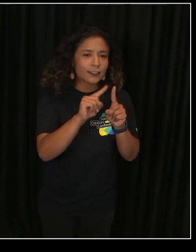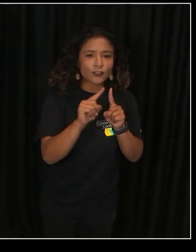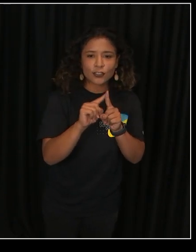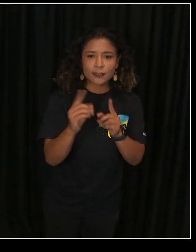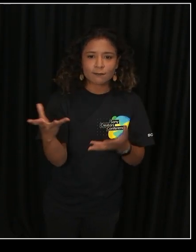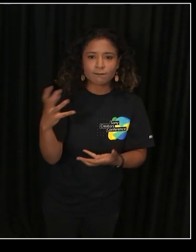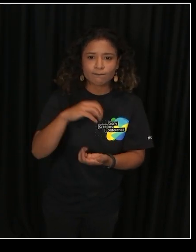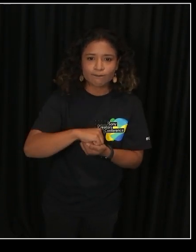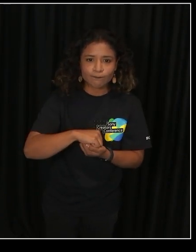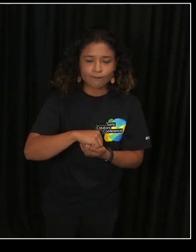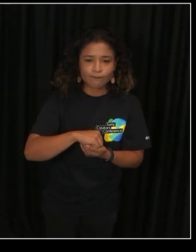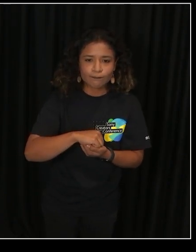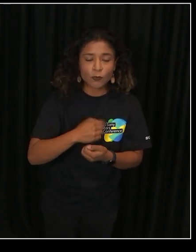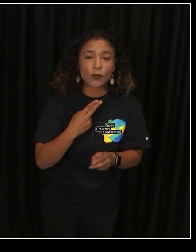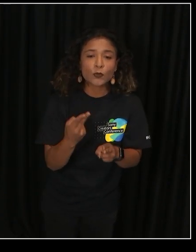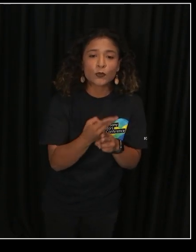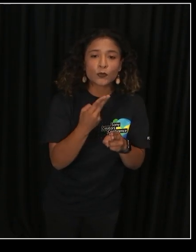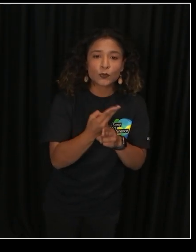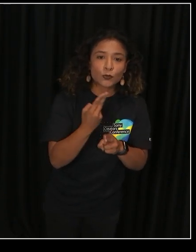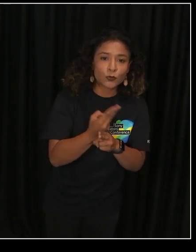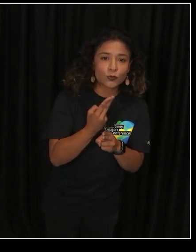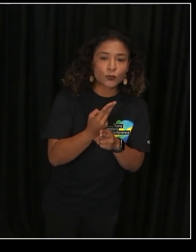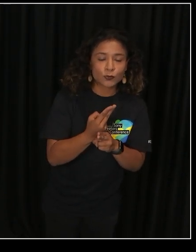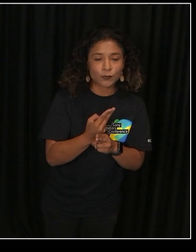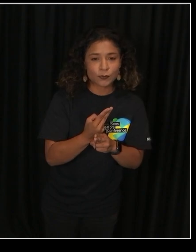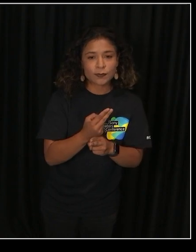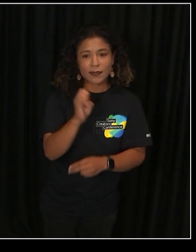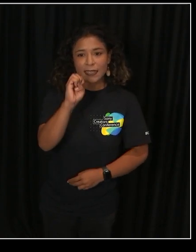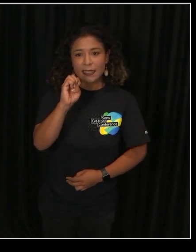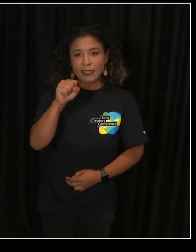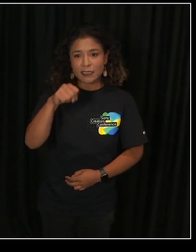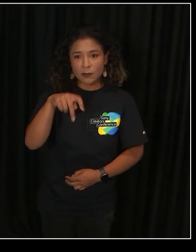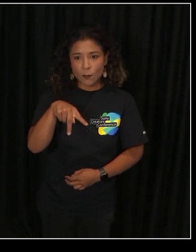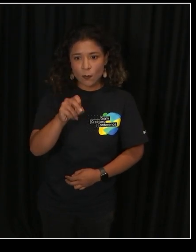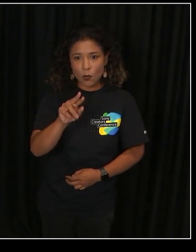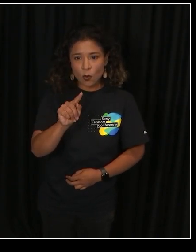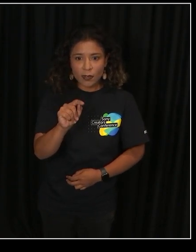And it's been used. There's a very robust e-sports environment built around it,